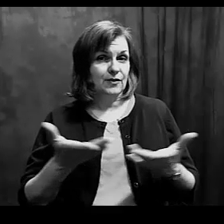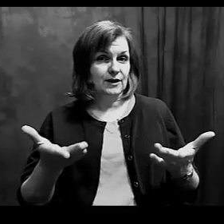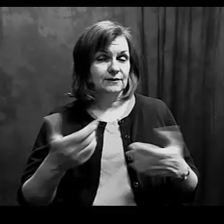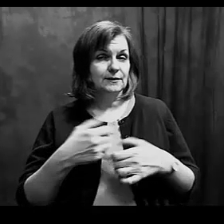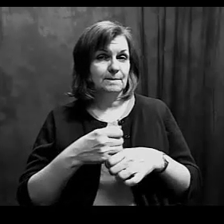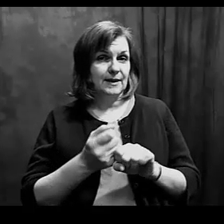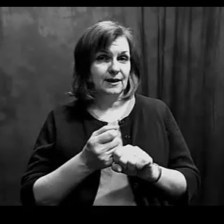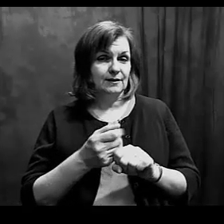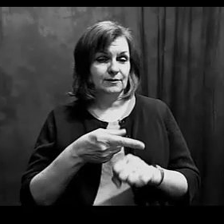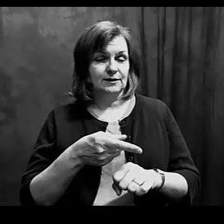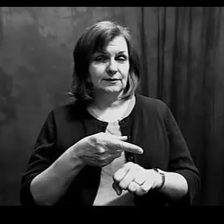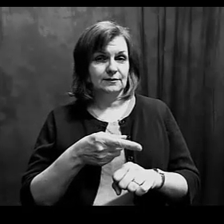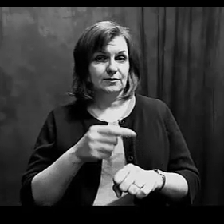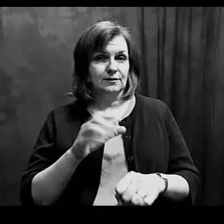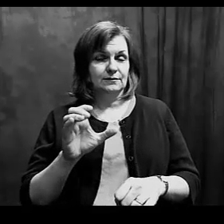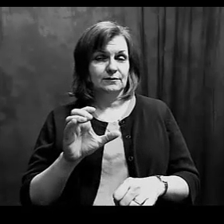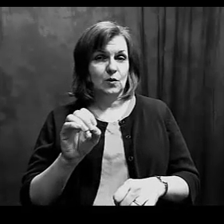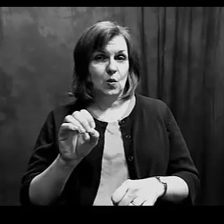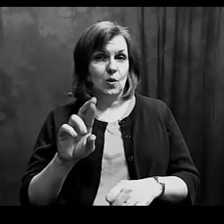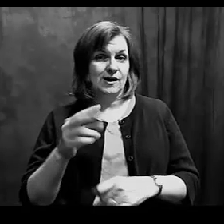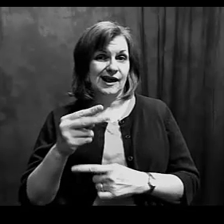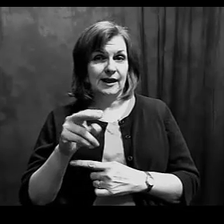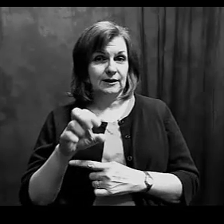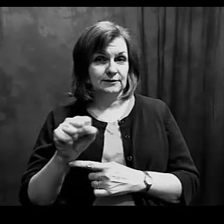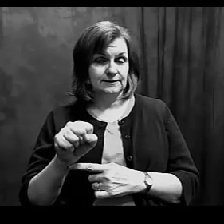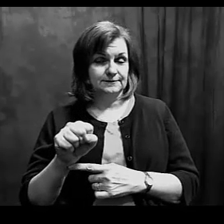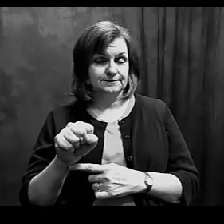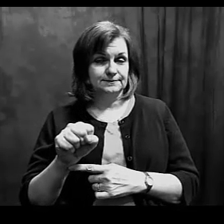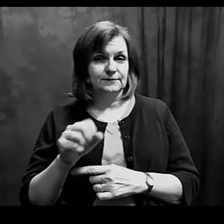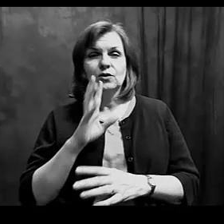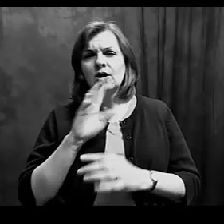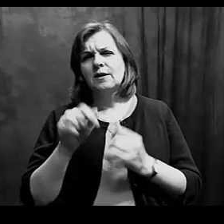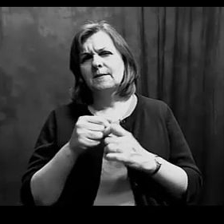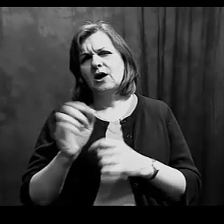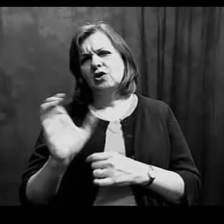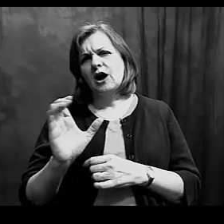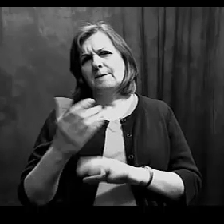having many different types of elements that are going to make this up